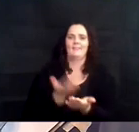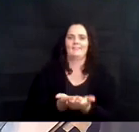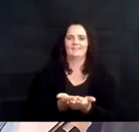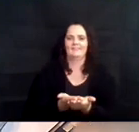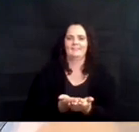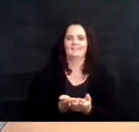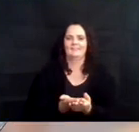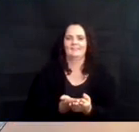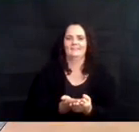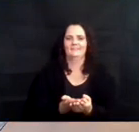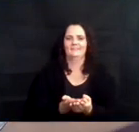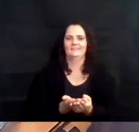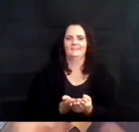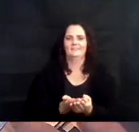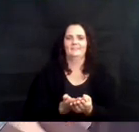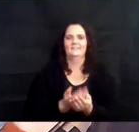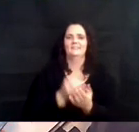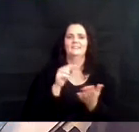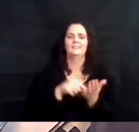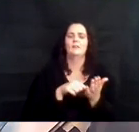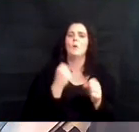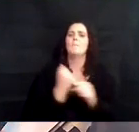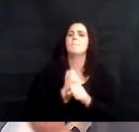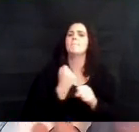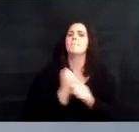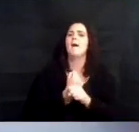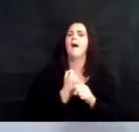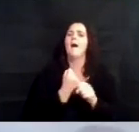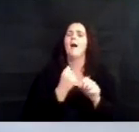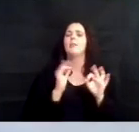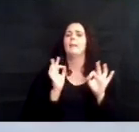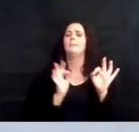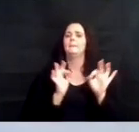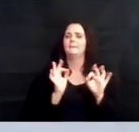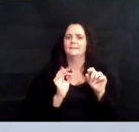that you can use for making your puppet and I've got a nice white sheet of paper